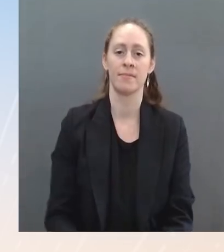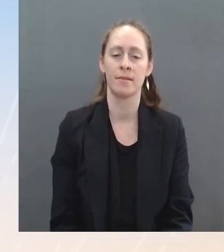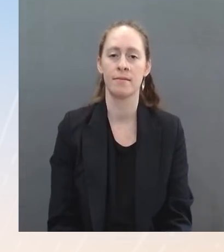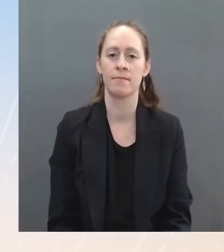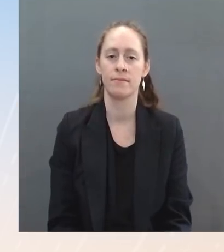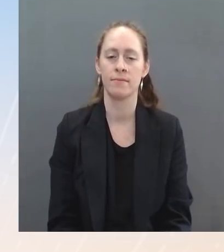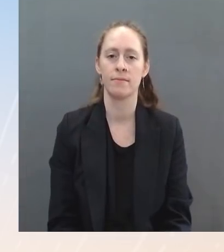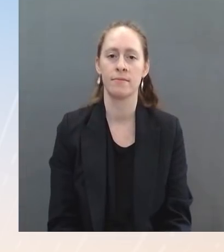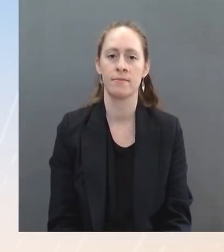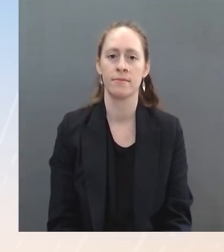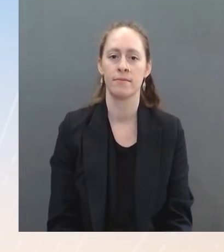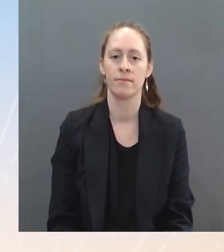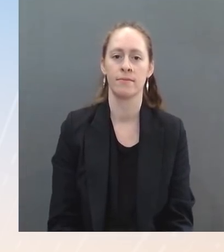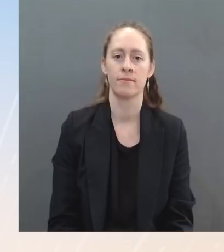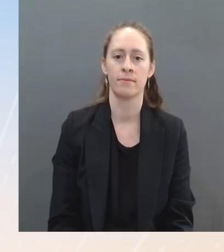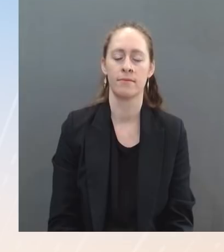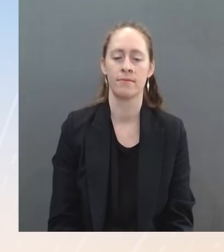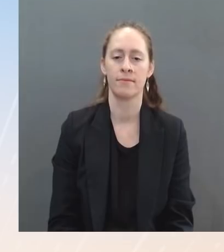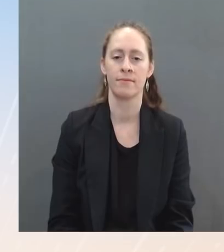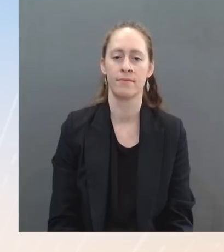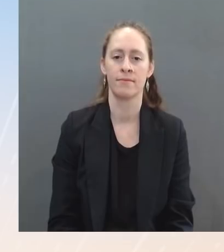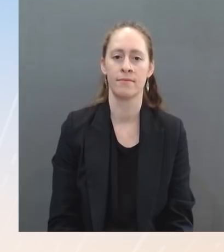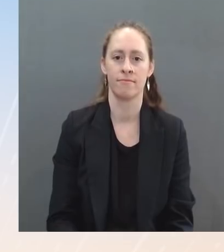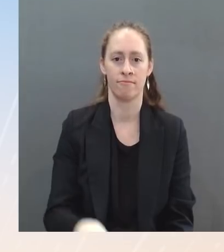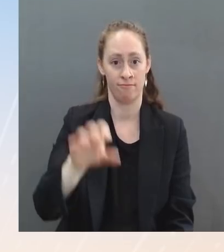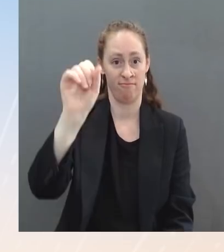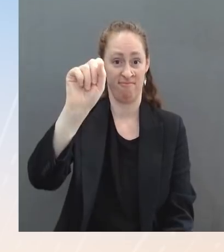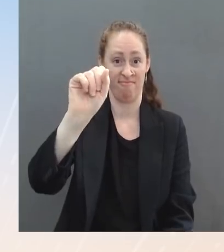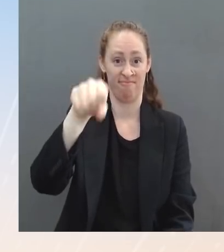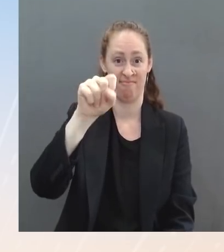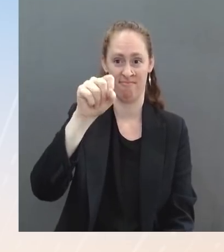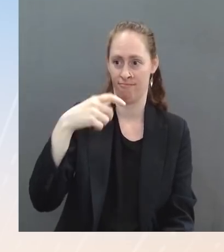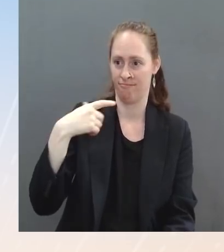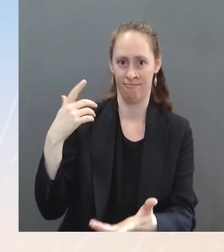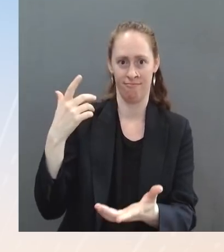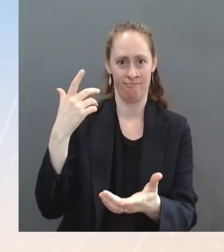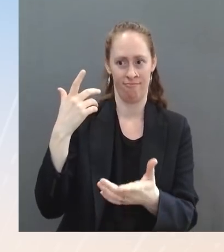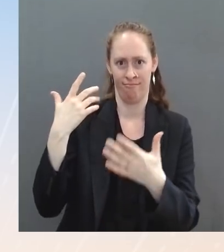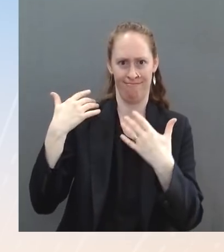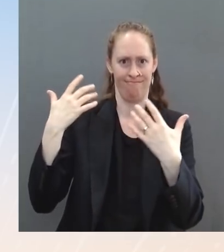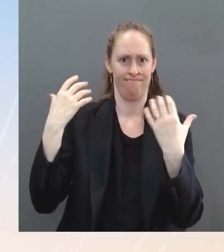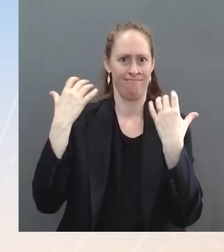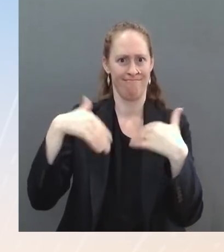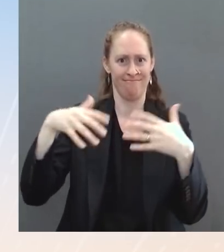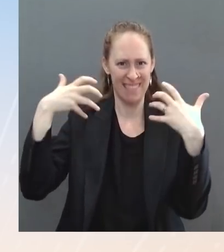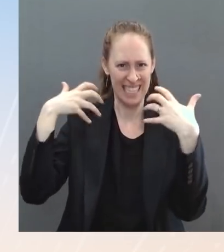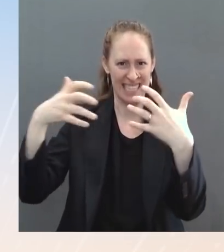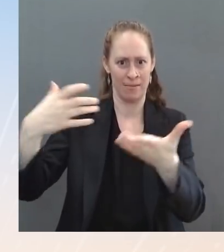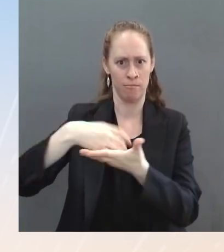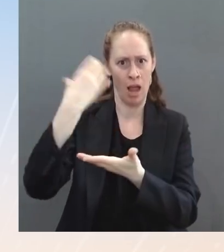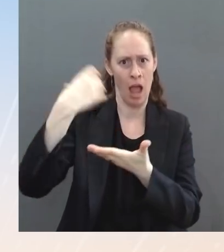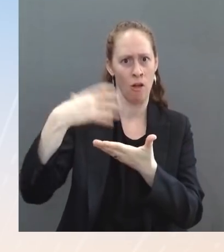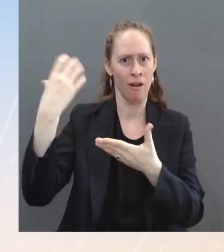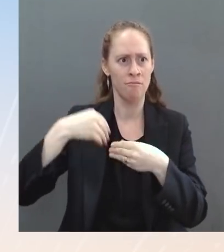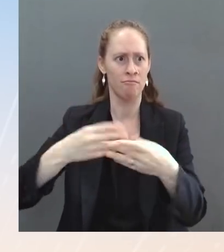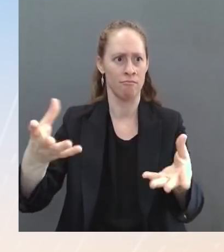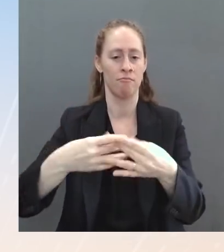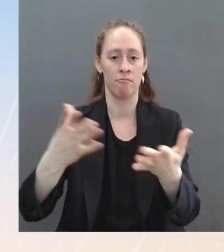of the Strategic Petroleum Reserve itself. We also know there is significant demand in the market.